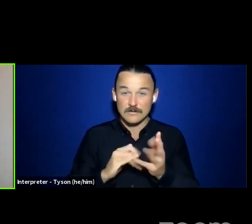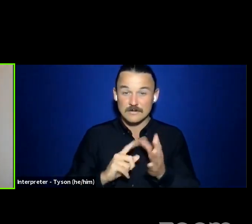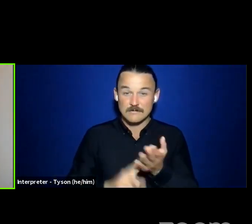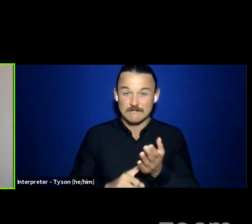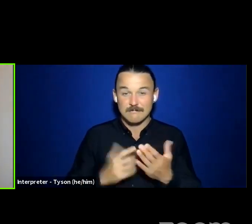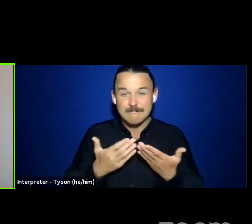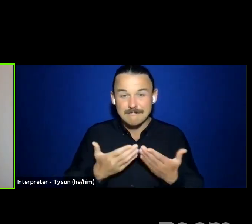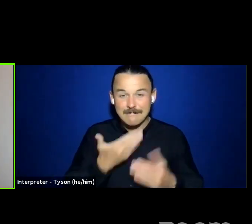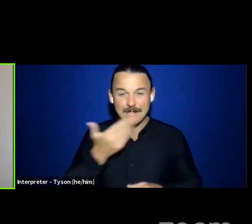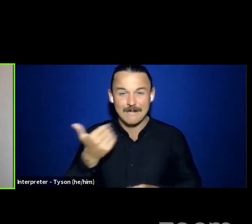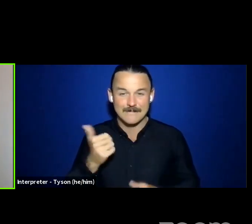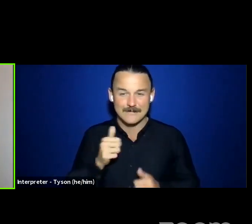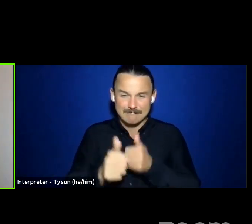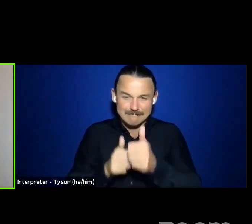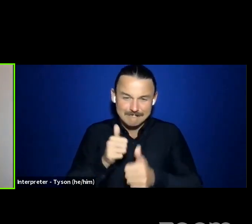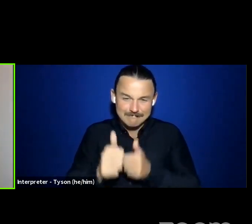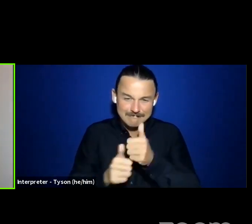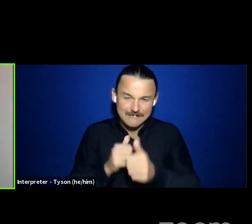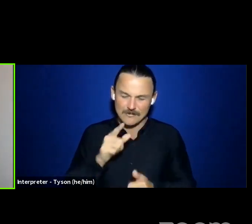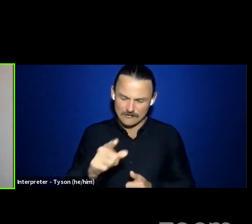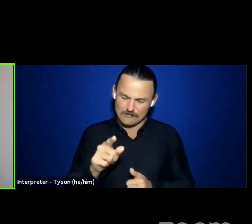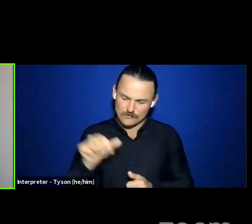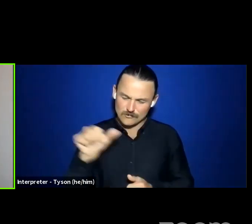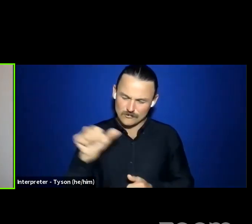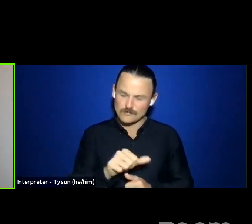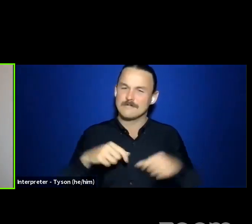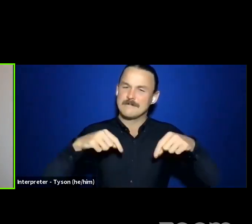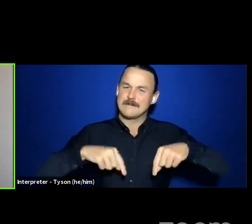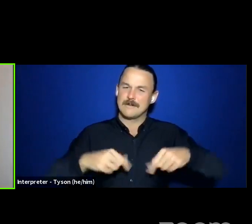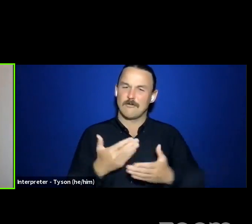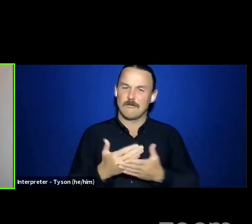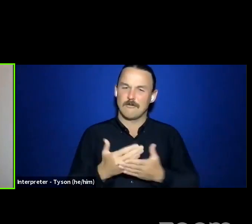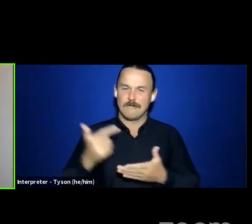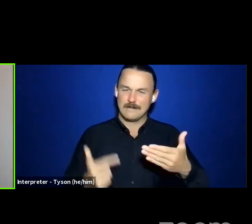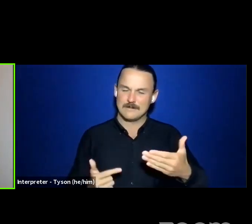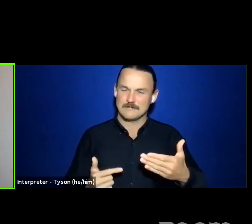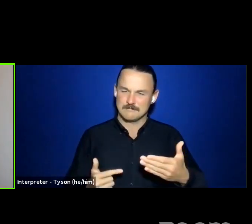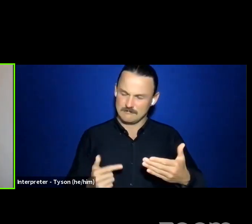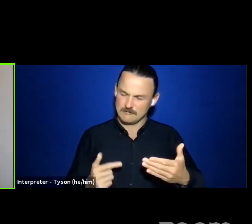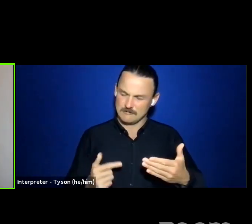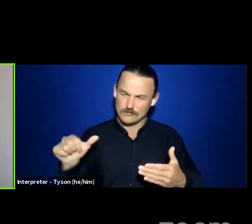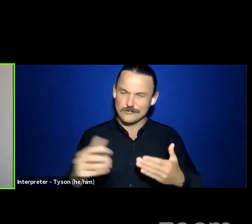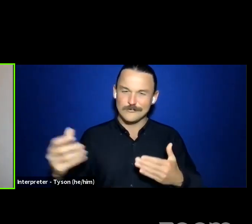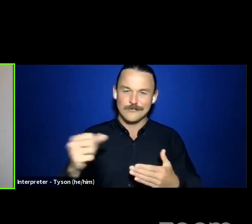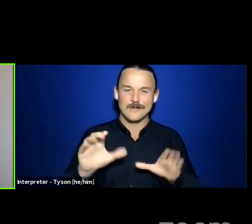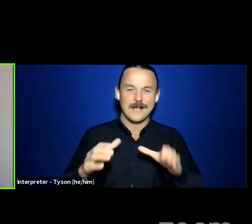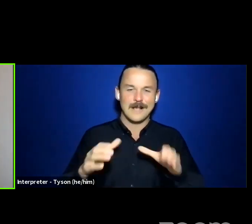Crystal. That was lovely, lovely and congratulations you've more than at your place. ce on the list and as winner on the list and as winner of